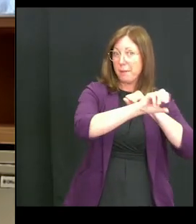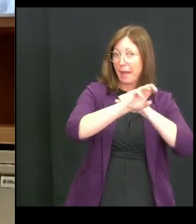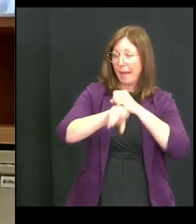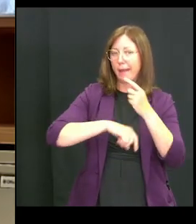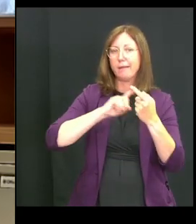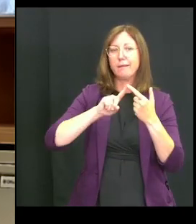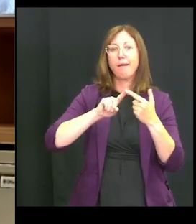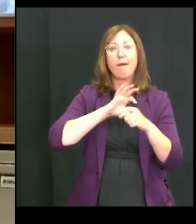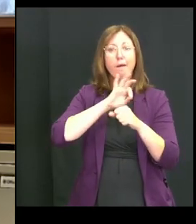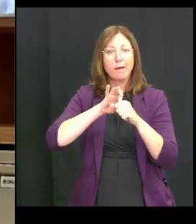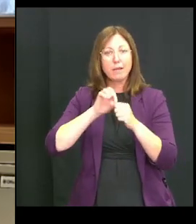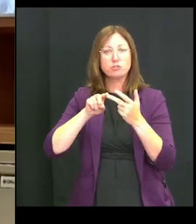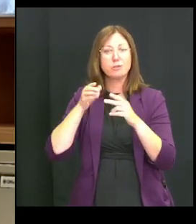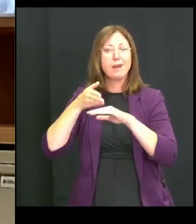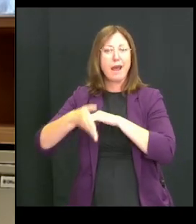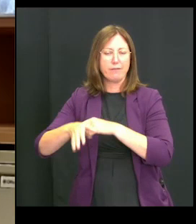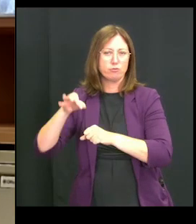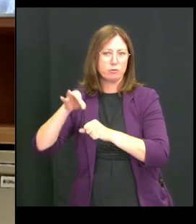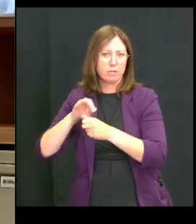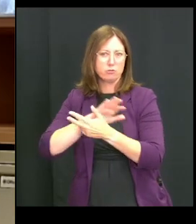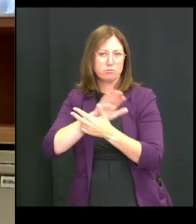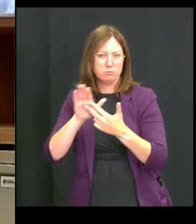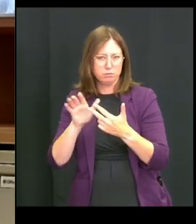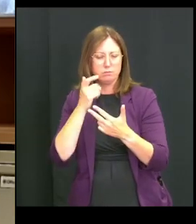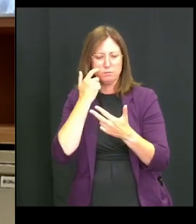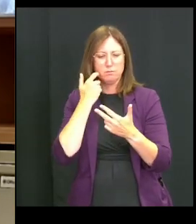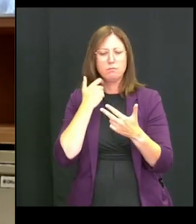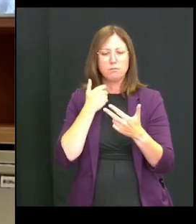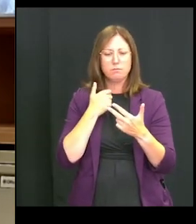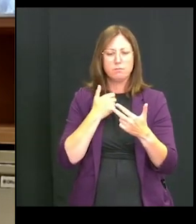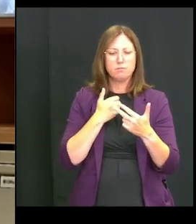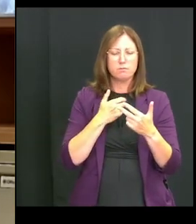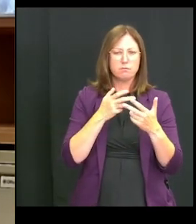Though there have been some methodological changes recently moving towards online survey sampling.